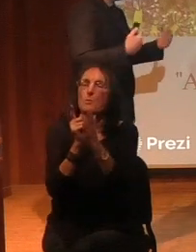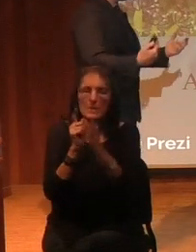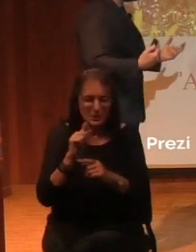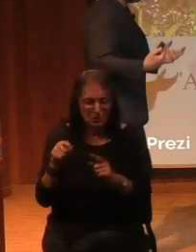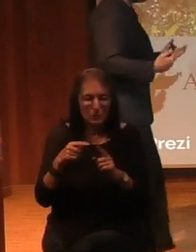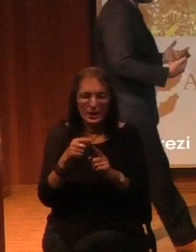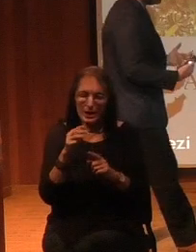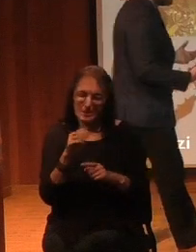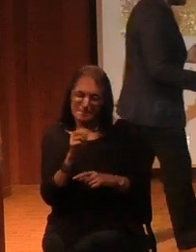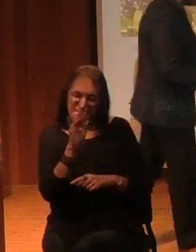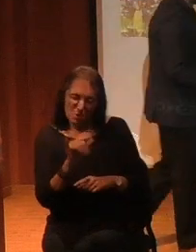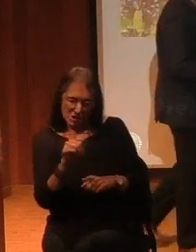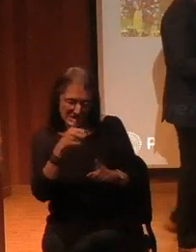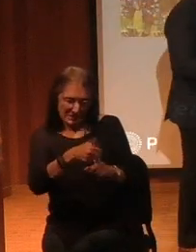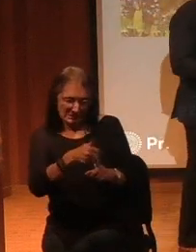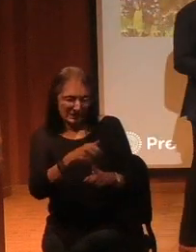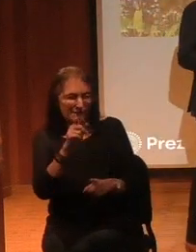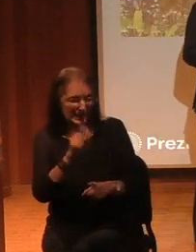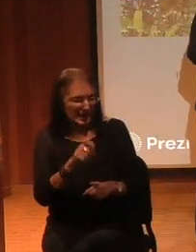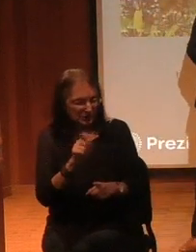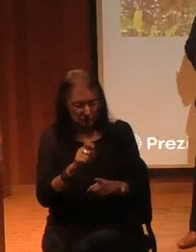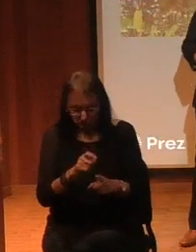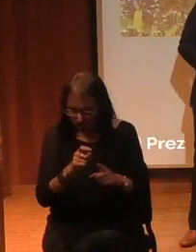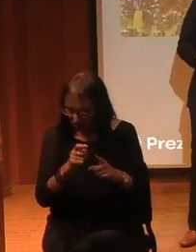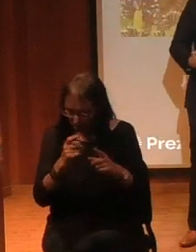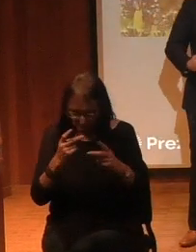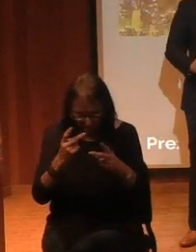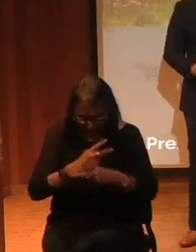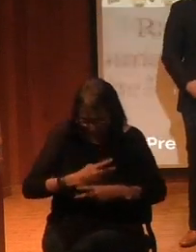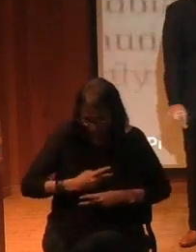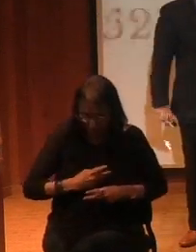and he has to go through this trauma in a visceral way.